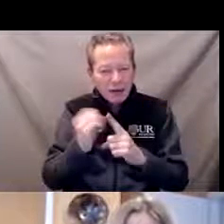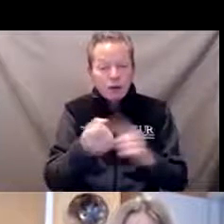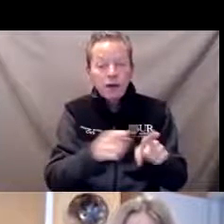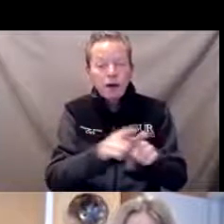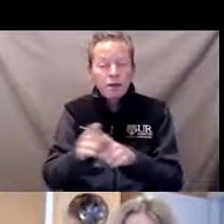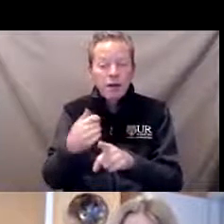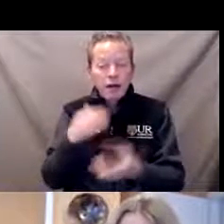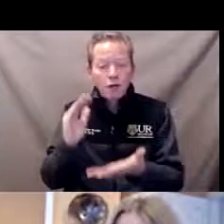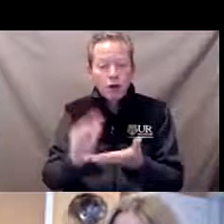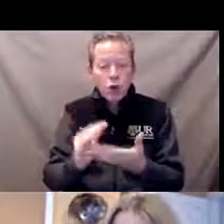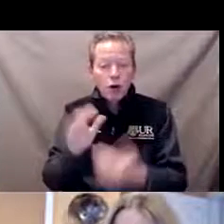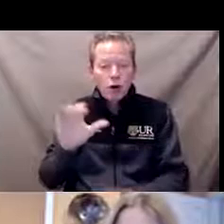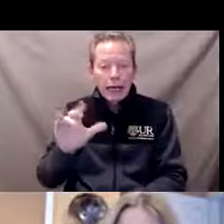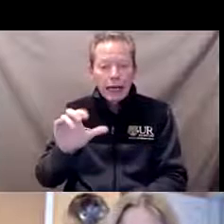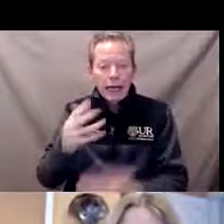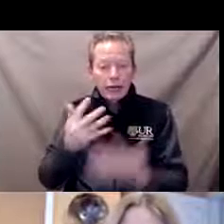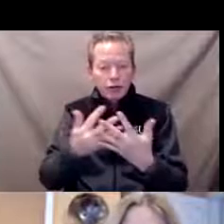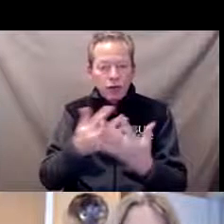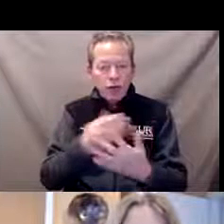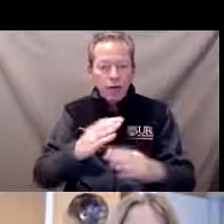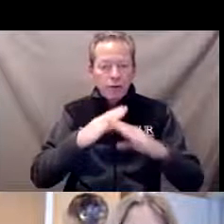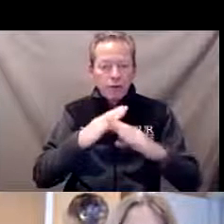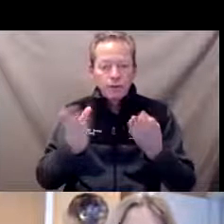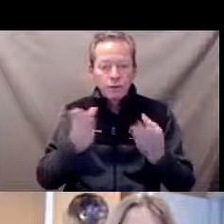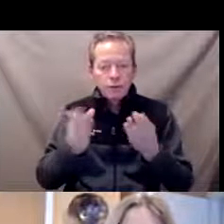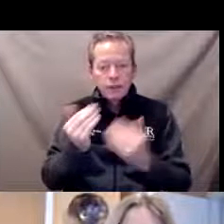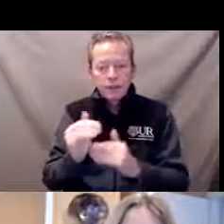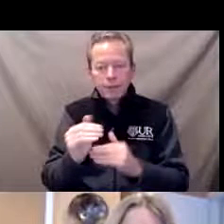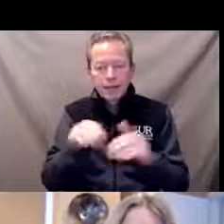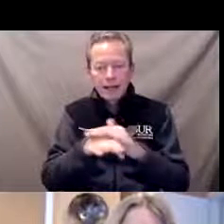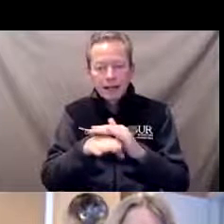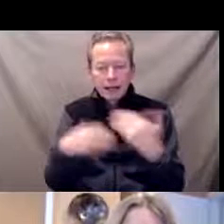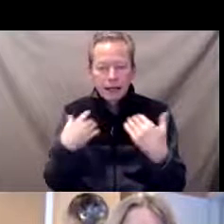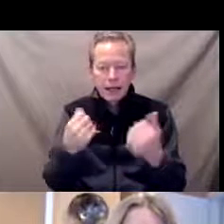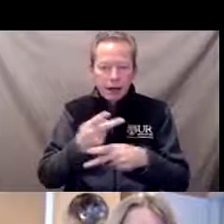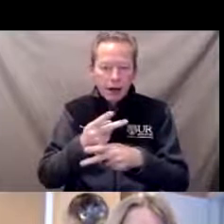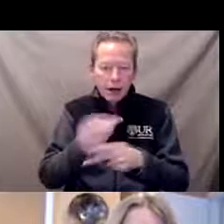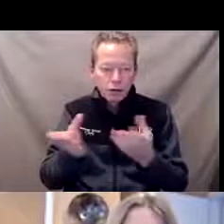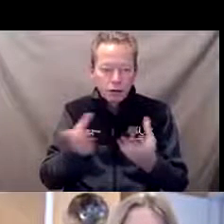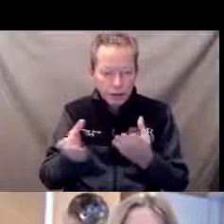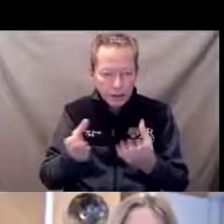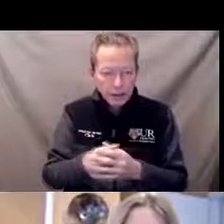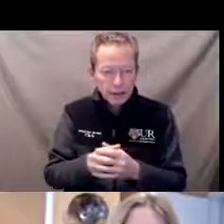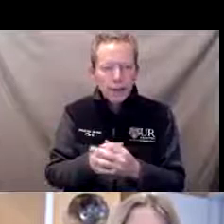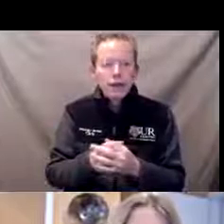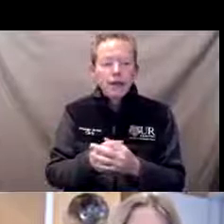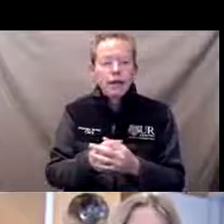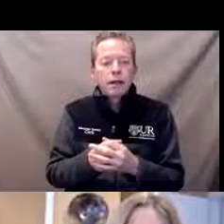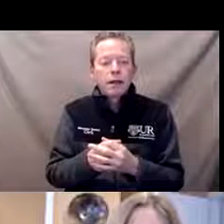screenings and preventive services, limited access to health care services, and poorly